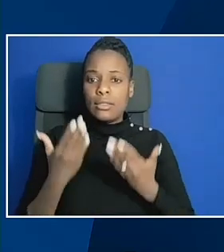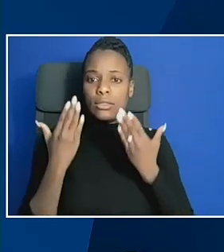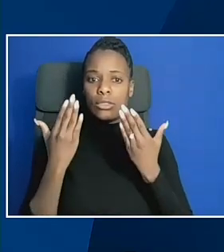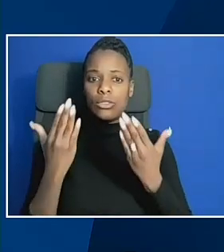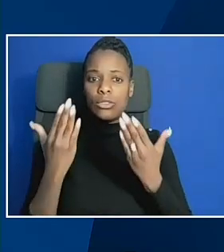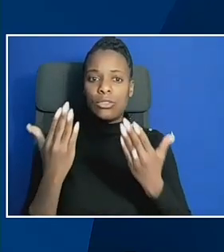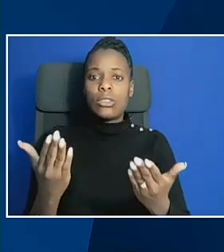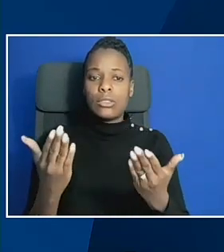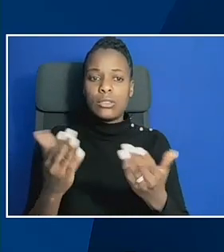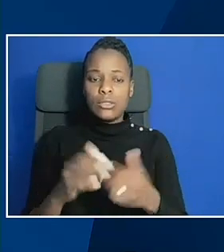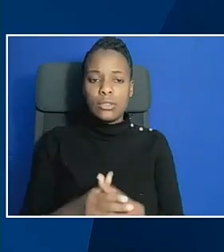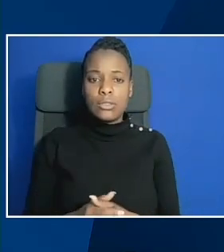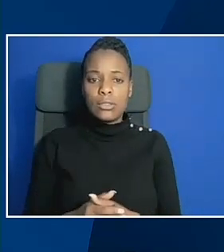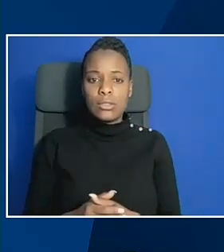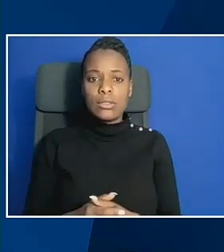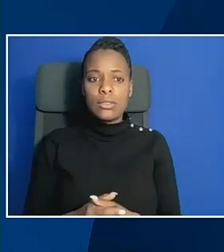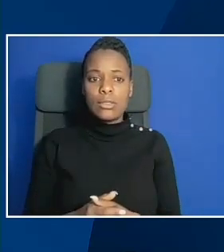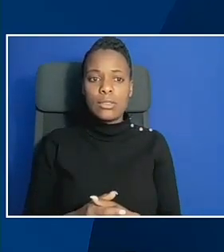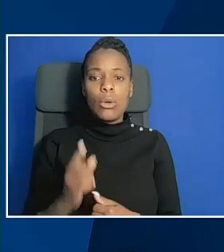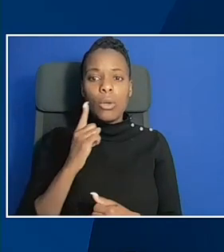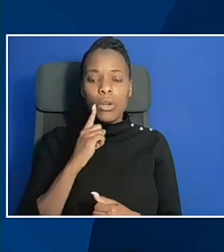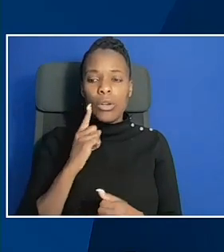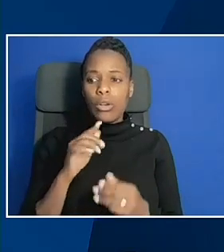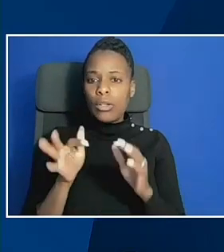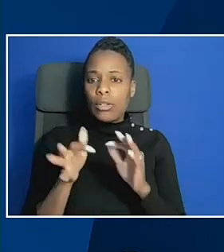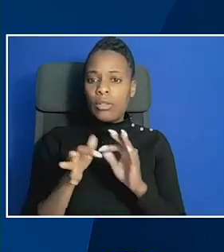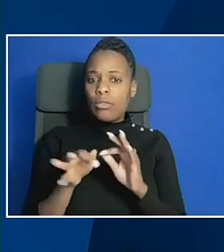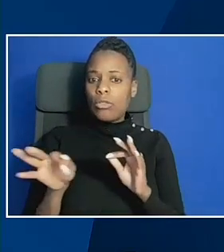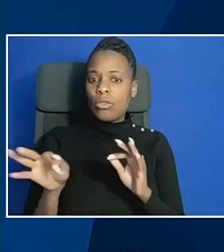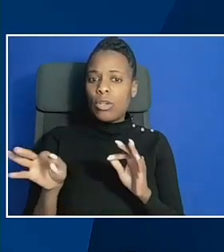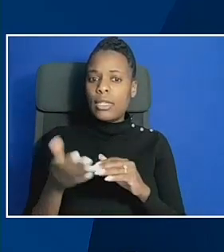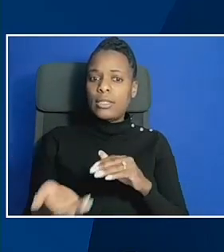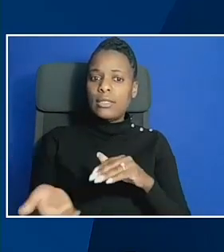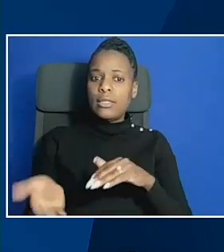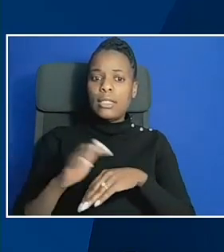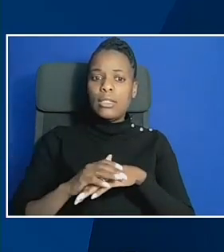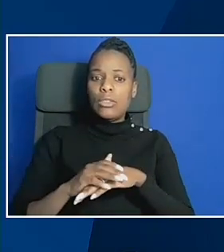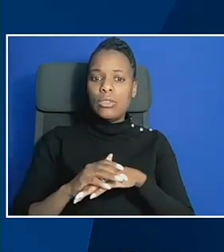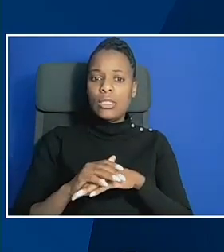We heard the phrase increasing the floor at NC-SARA. I wonder whether there's anything that can